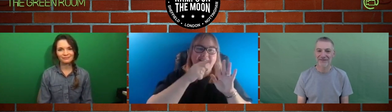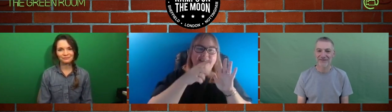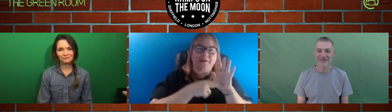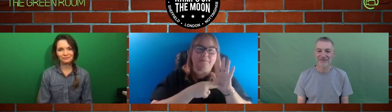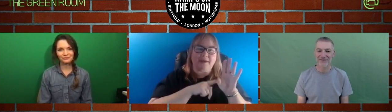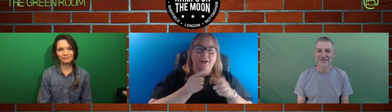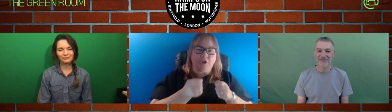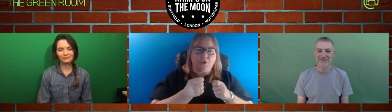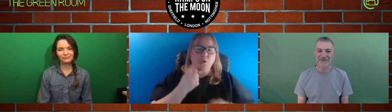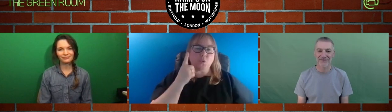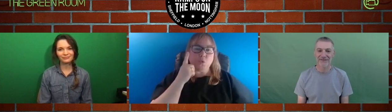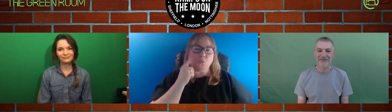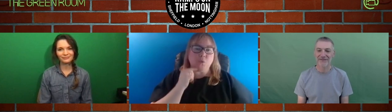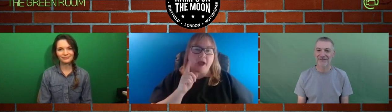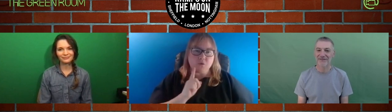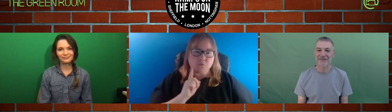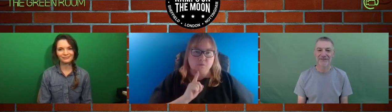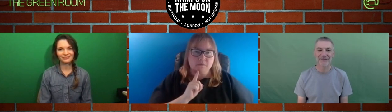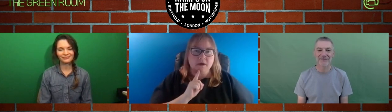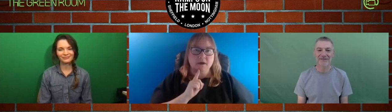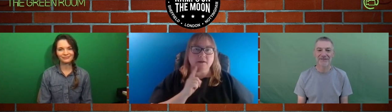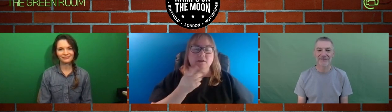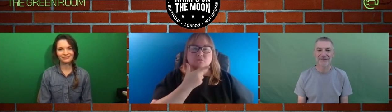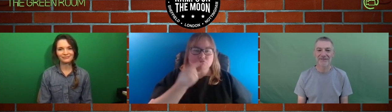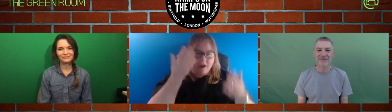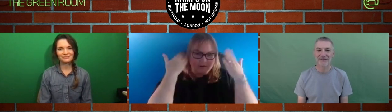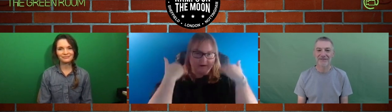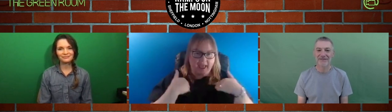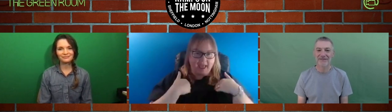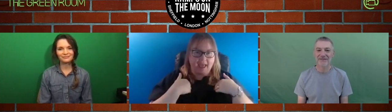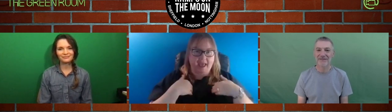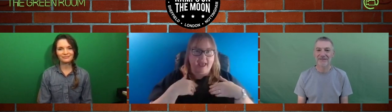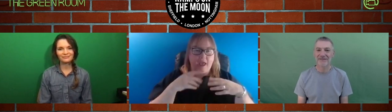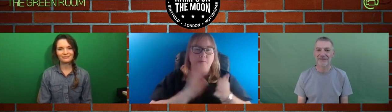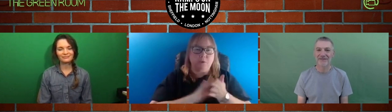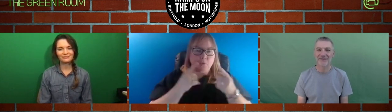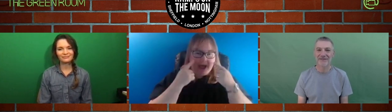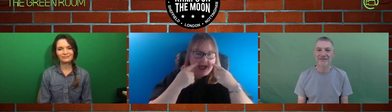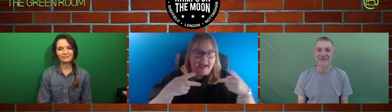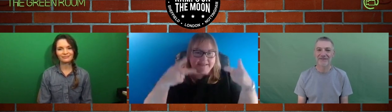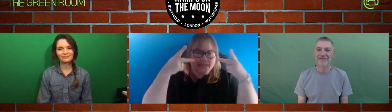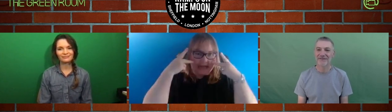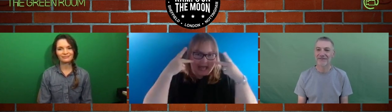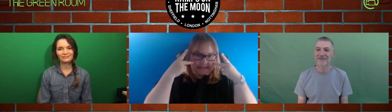eyes. Got my glasses on today. I'm wearing a peach jumper. I'm in my room at my desk with a big